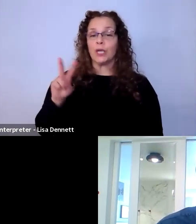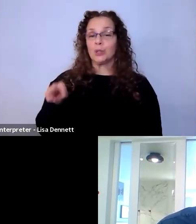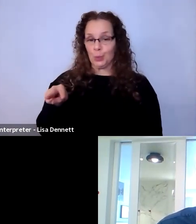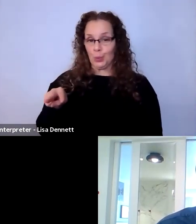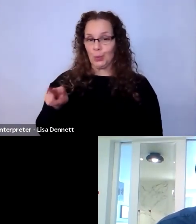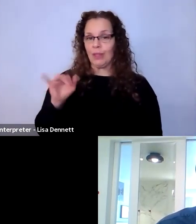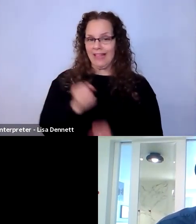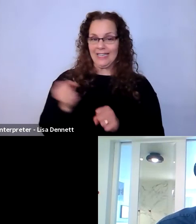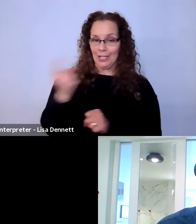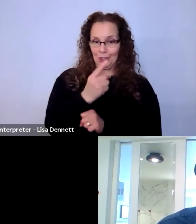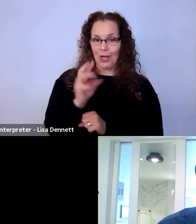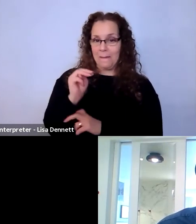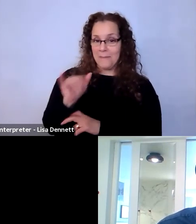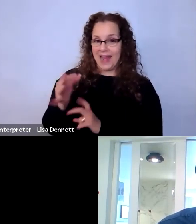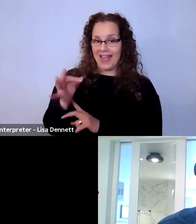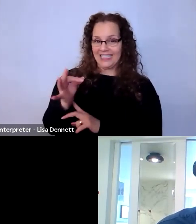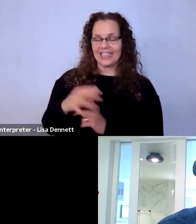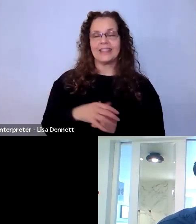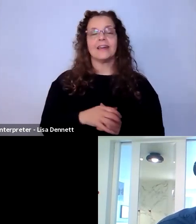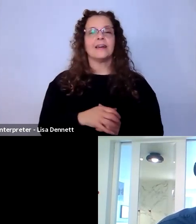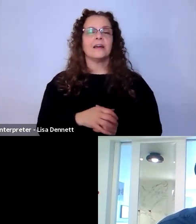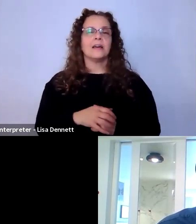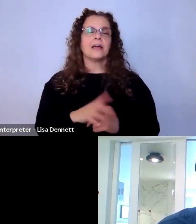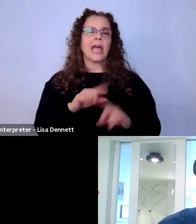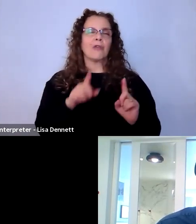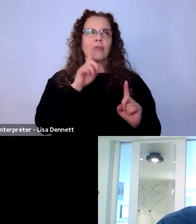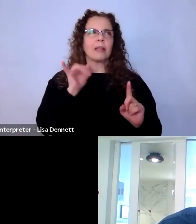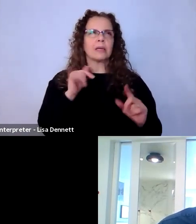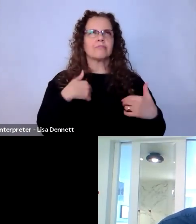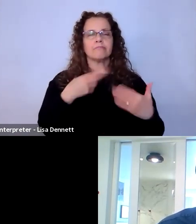Obviously, and I want to sound too homework like, but the most